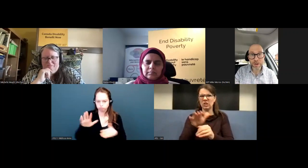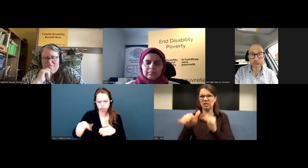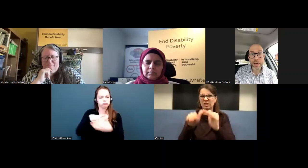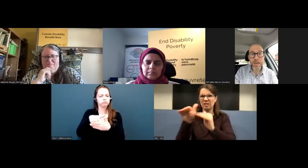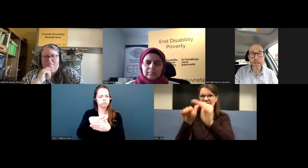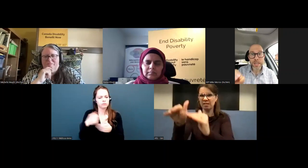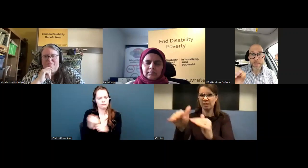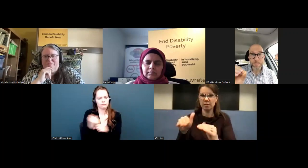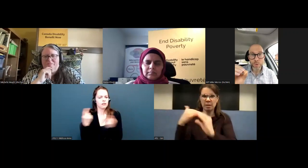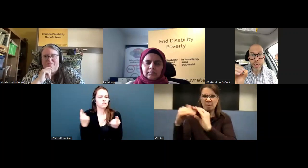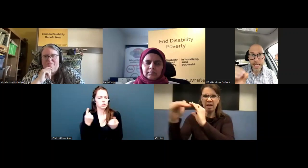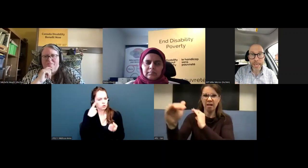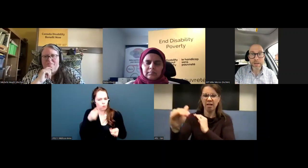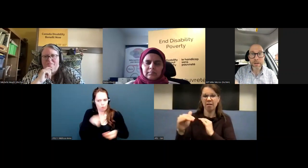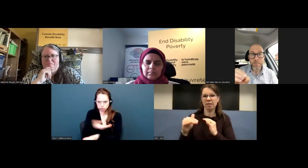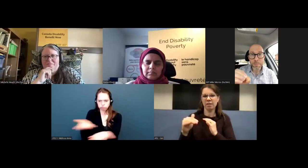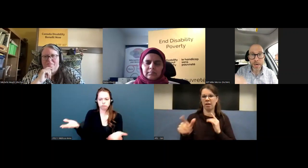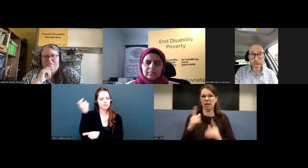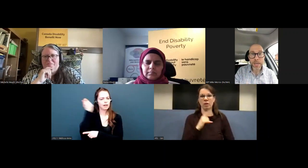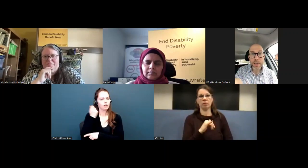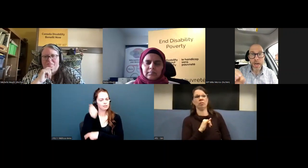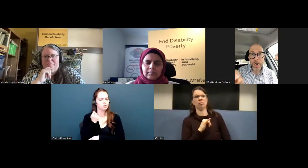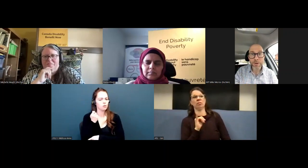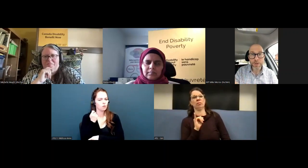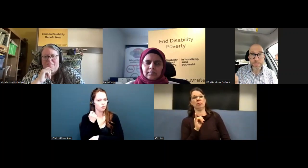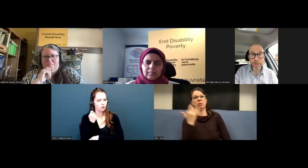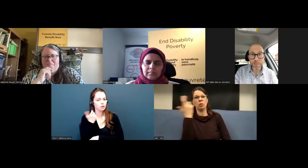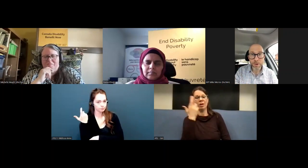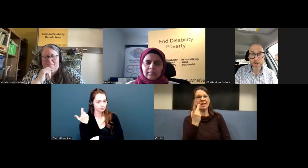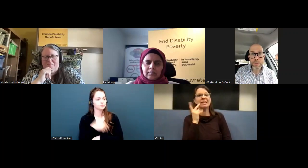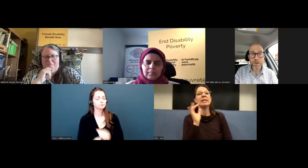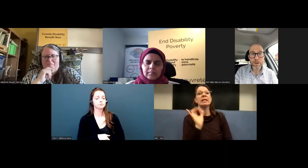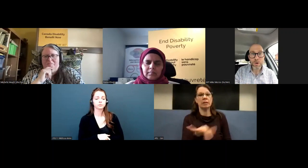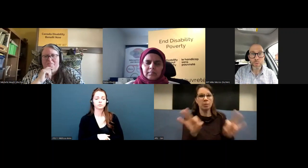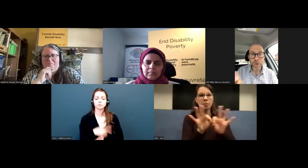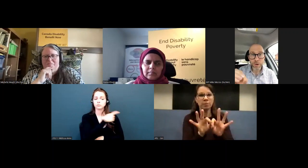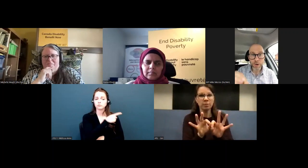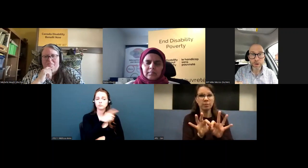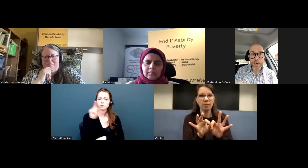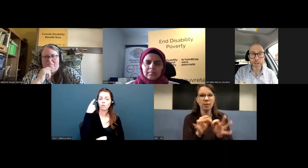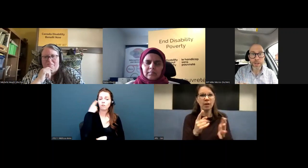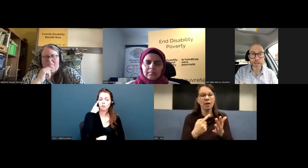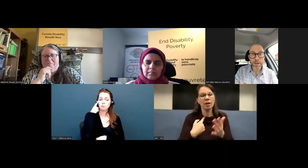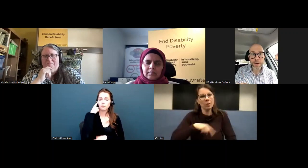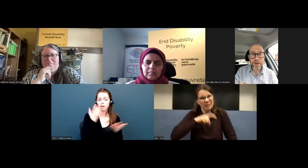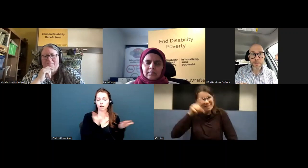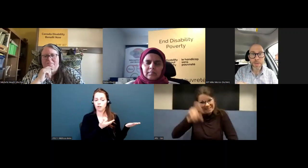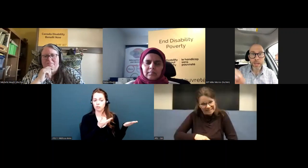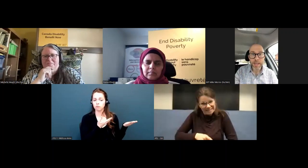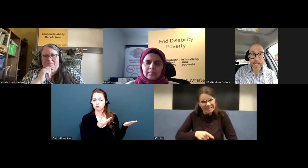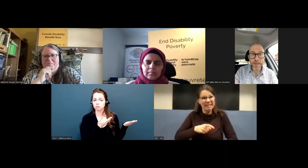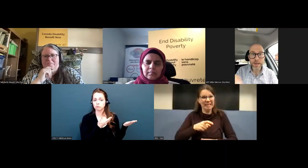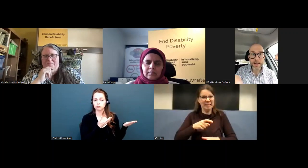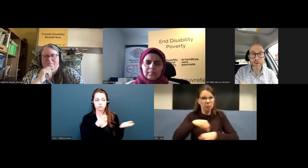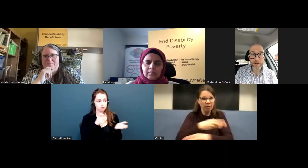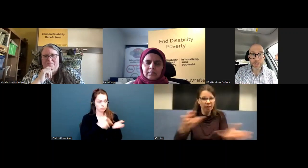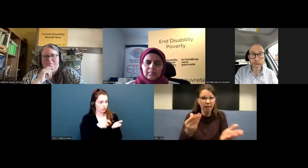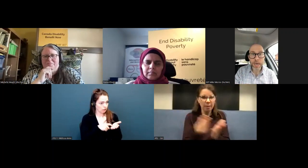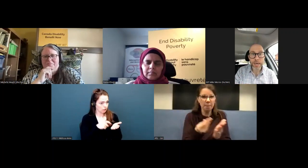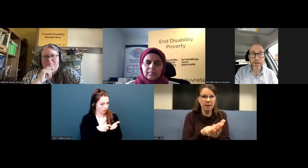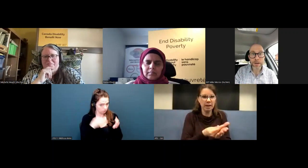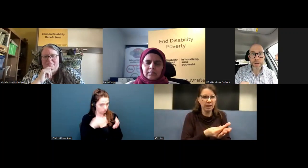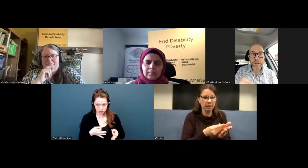DONE, THAT WE GET MONEY OUT TO PEOPLE WITH URGENCY BECAUSE THEY NEED TO UNDERSTAND THAT